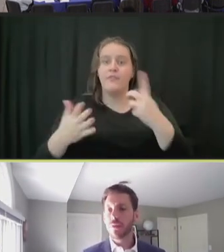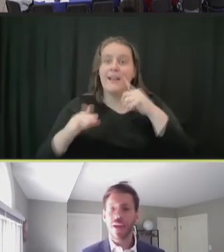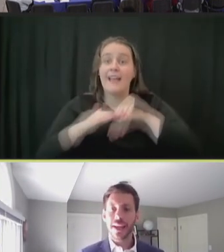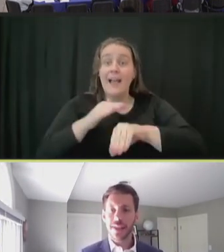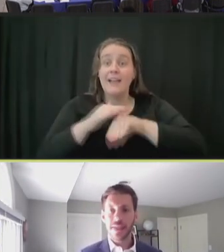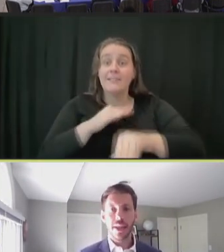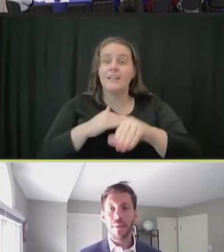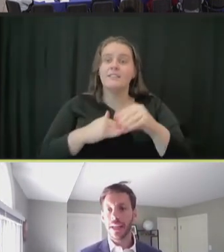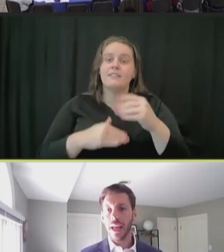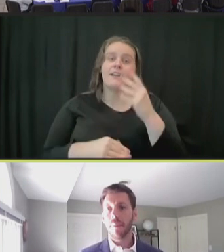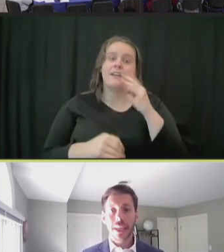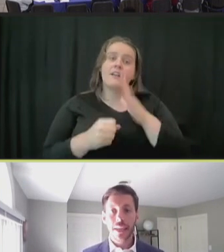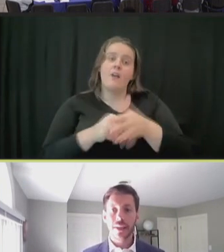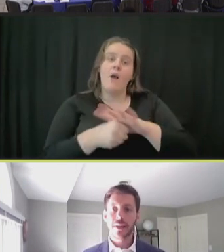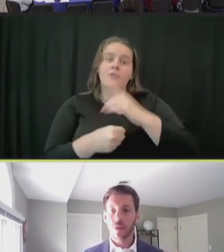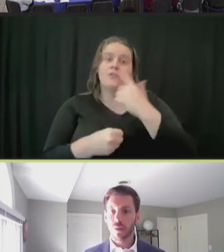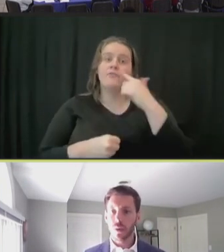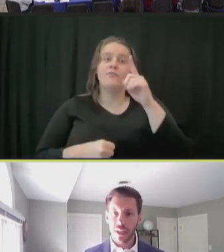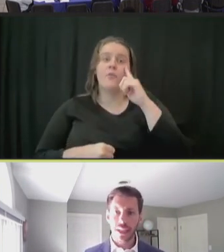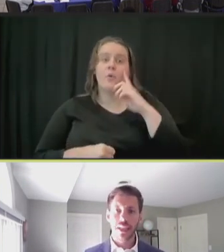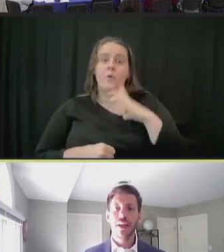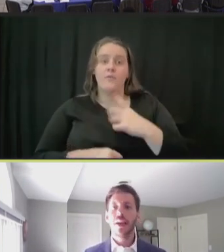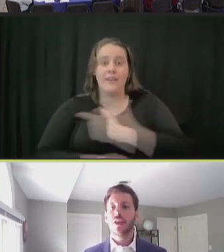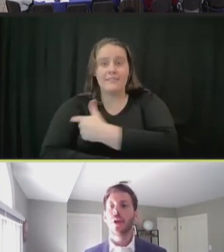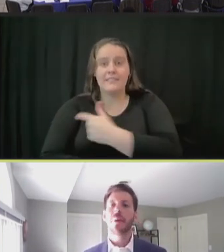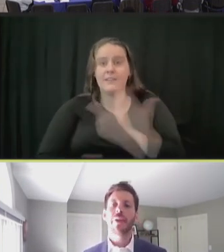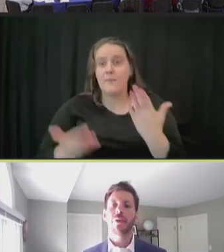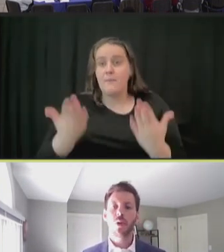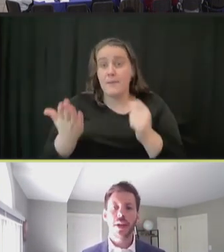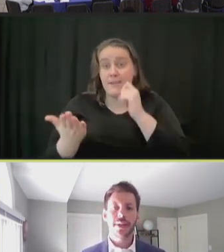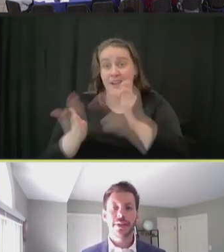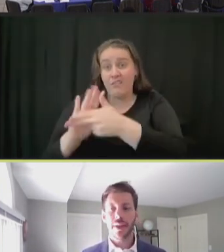for vaccines that might not be considered routine. There might be other nuances that